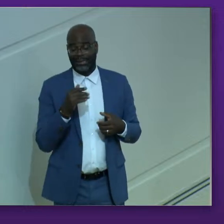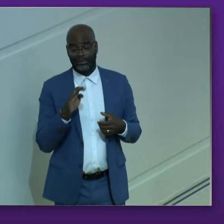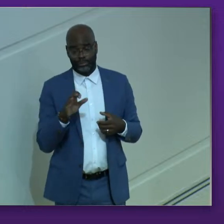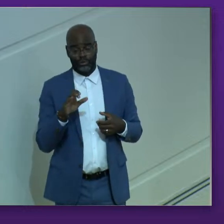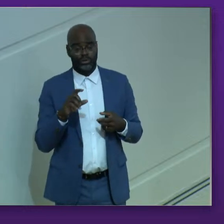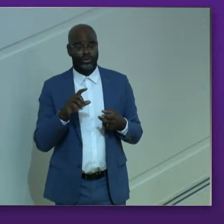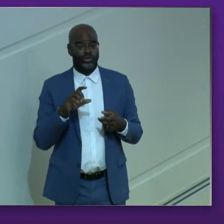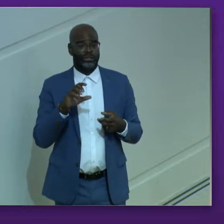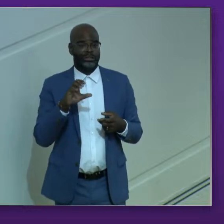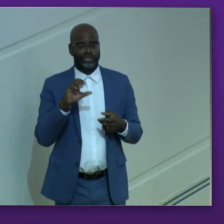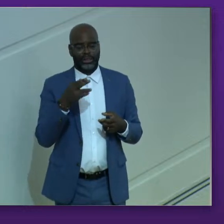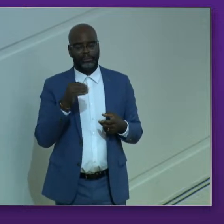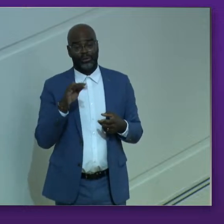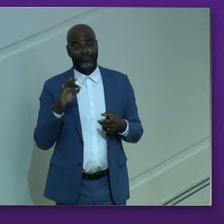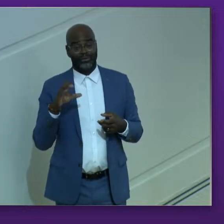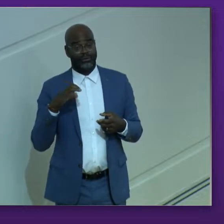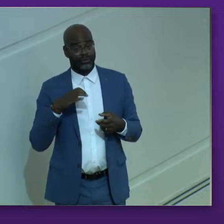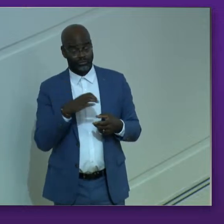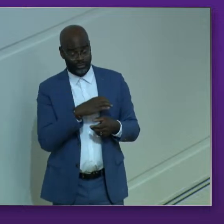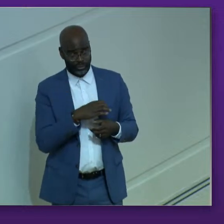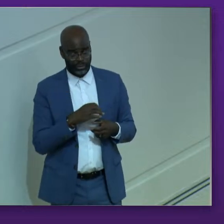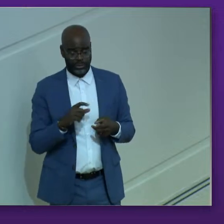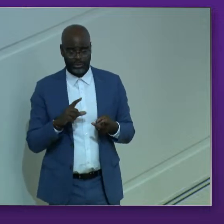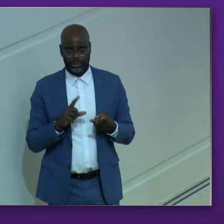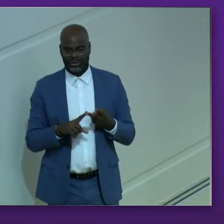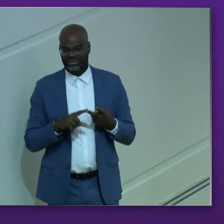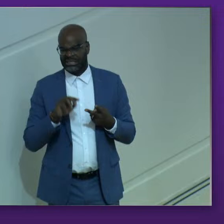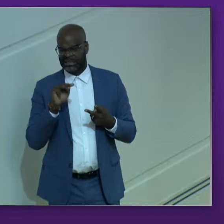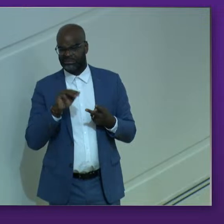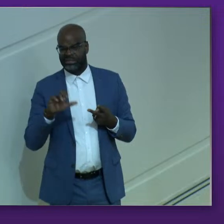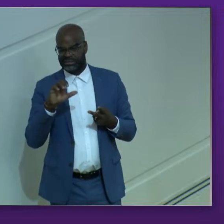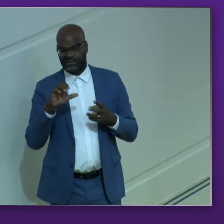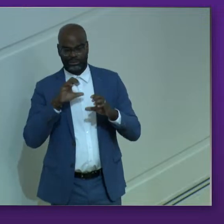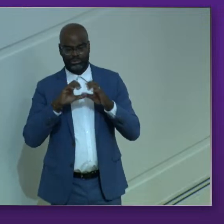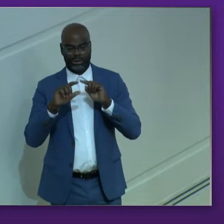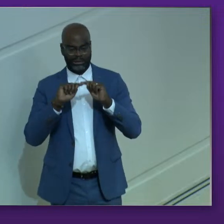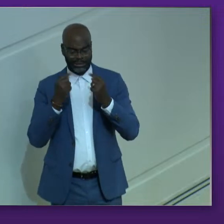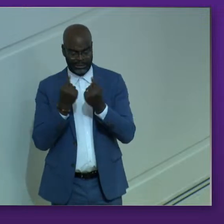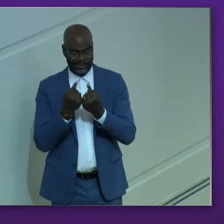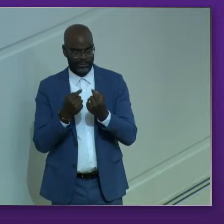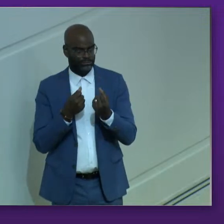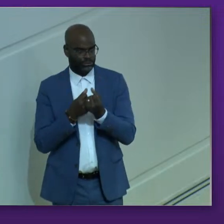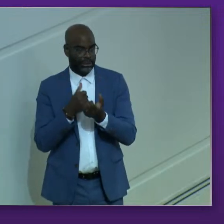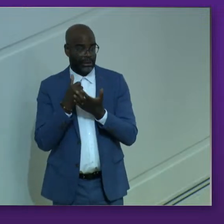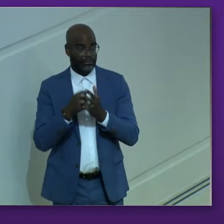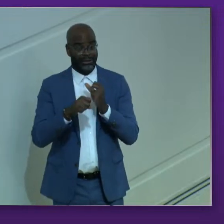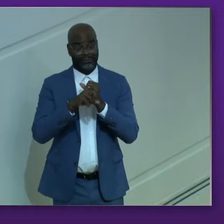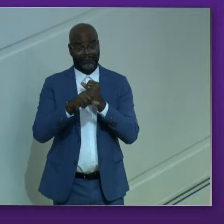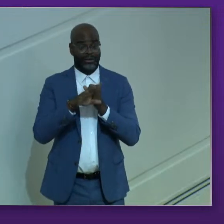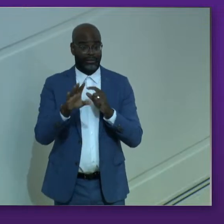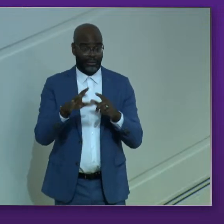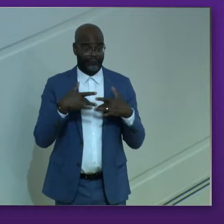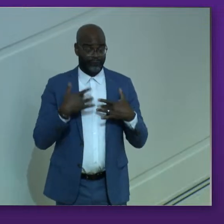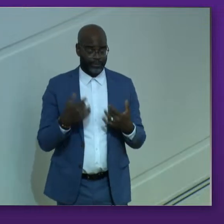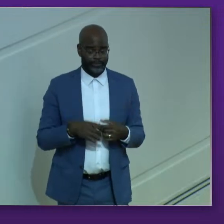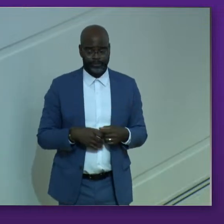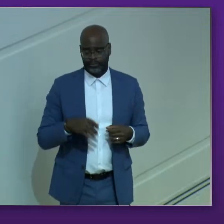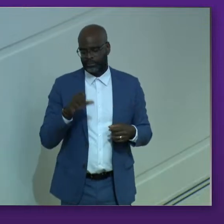SERIES BROUGHT THREE NOBEL WINNING SCIENTISTS THE GERMANTOWN CAMPUS TO SPEAK TO STUDENTS EMPLOYEES AND